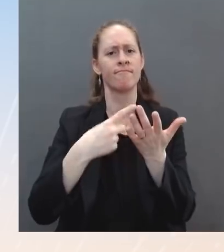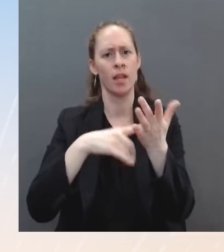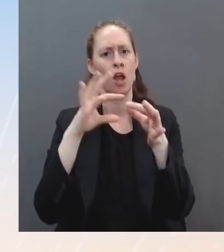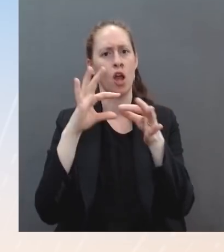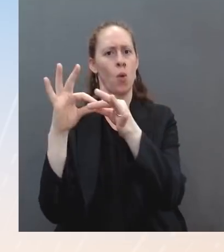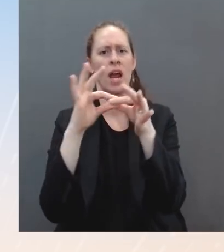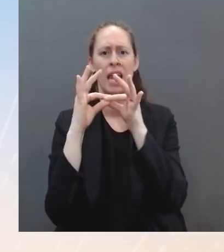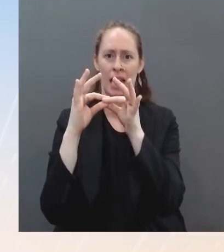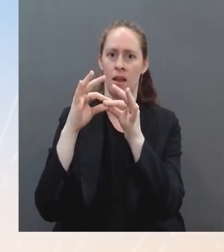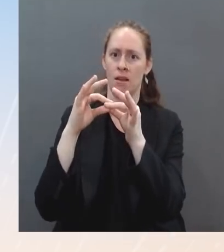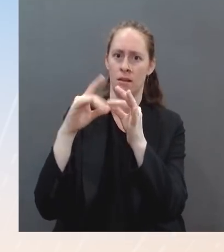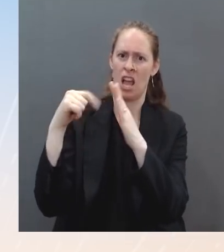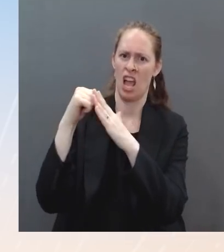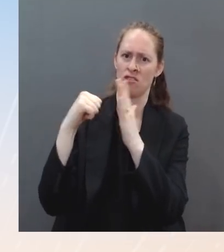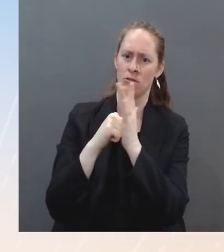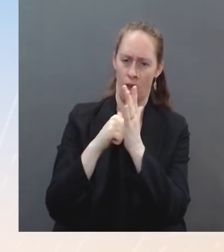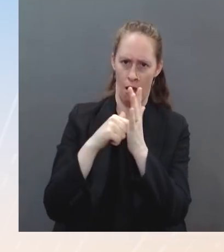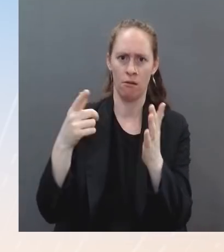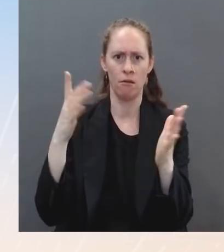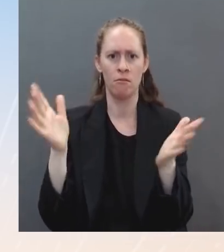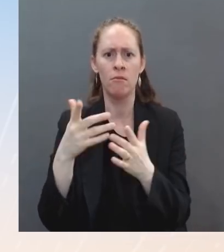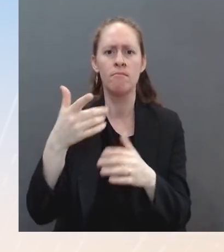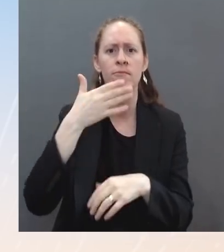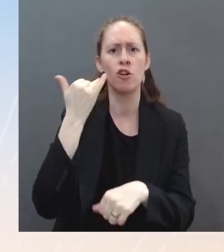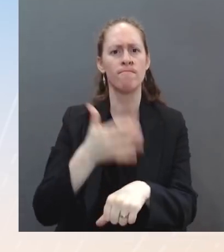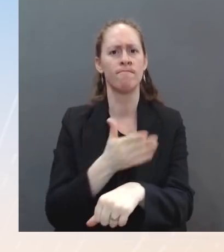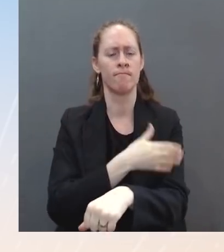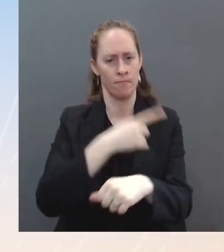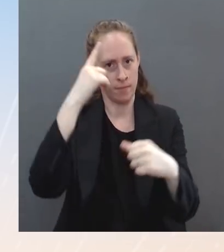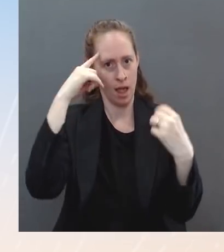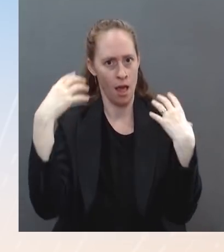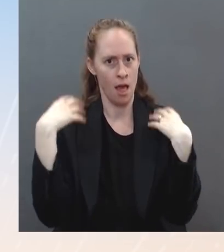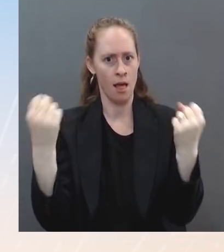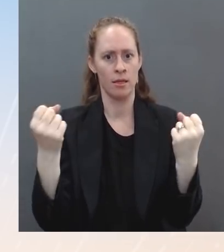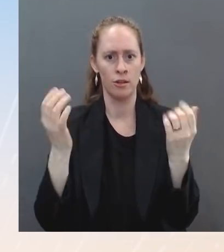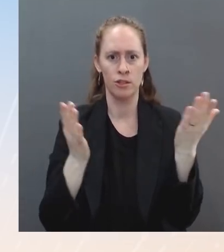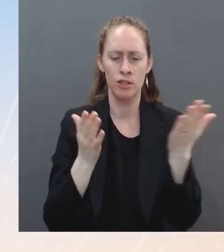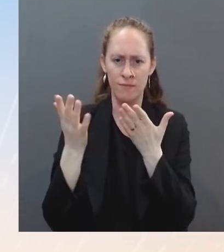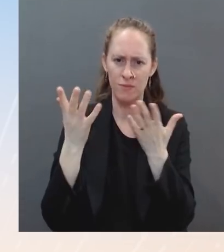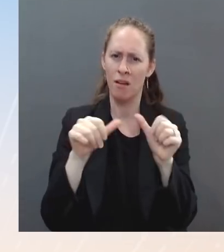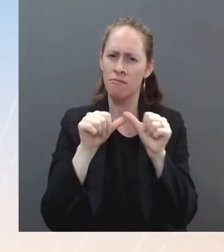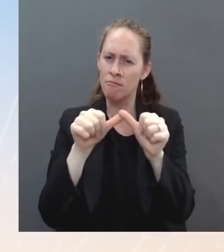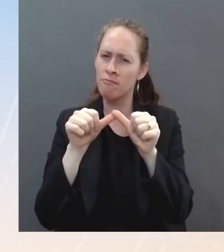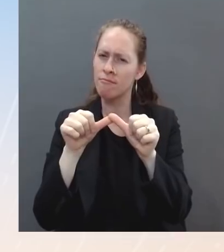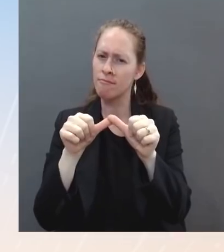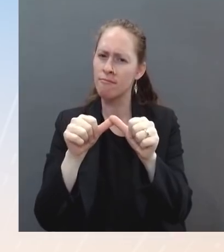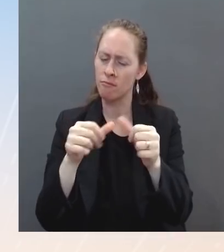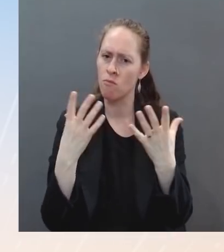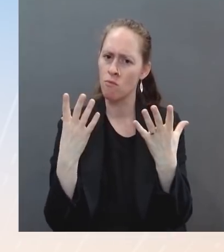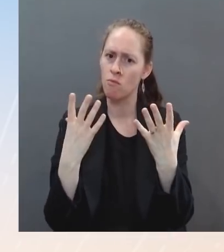And we're going to continue to build on this progress and do everything we can to support the mental health and wellbeing of our young people.